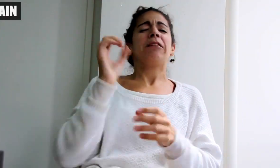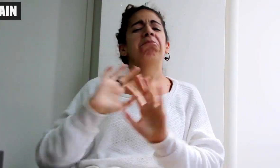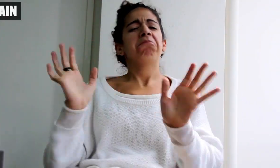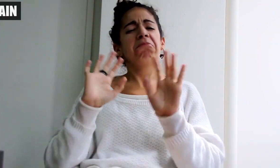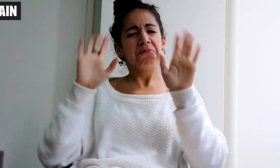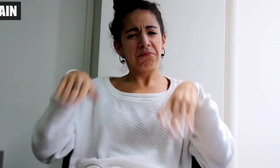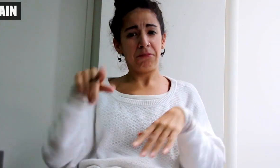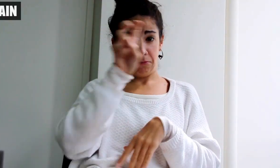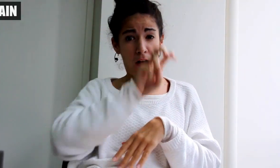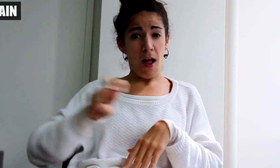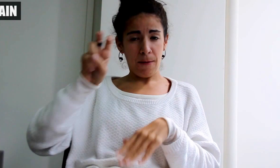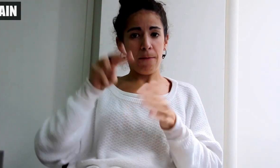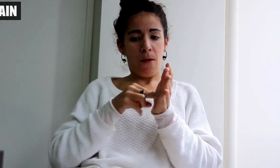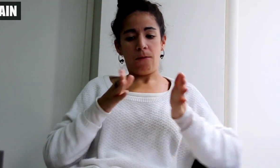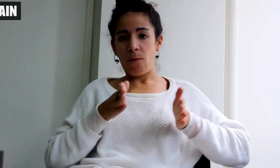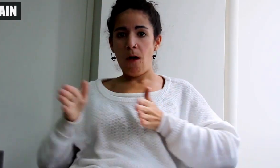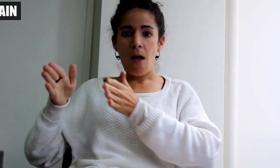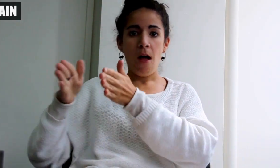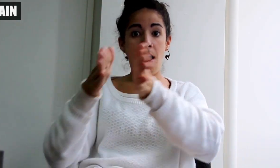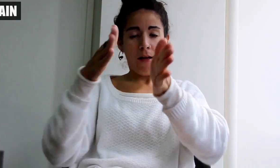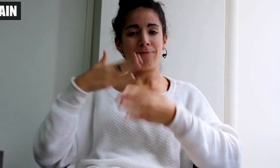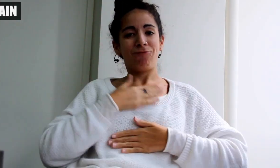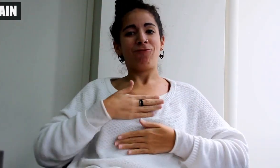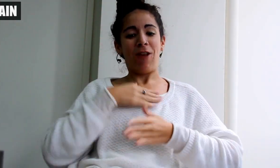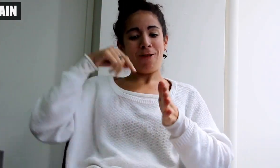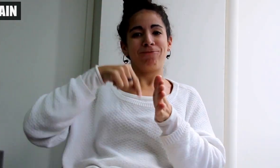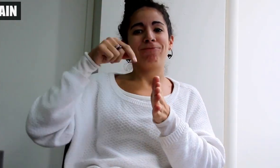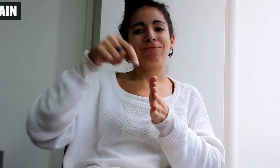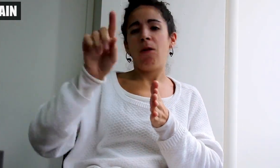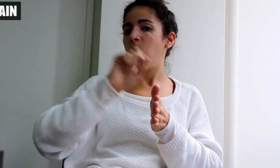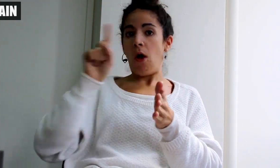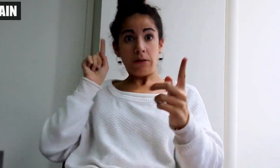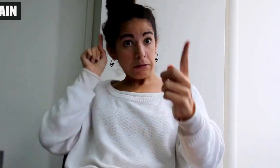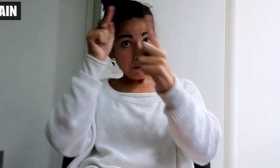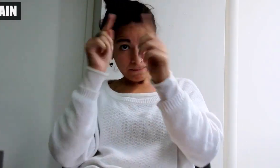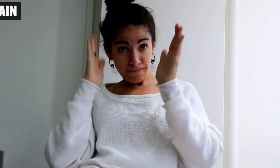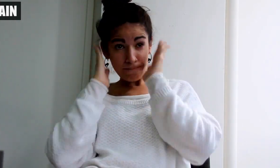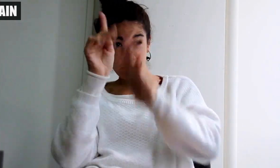When you travel, enjoy the journey as that is what it is about - not the destination.